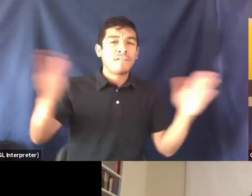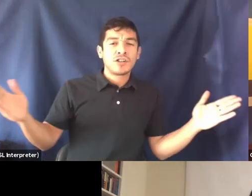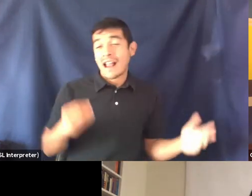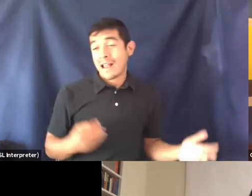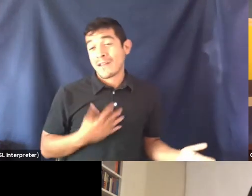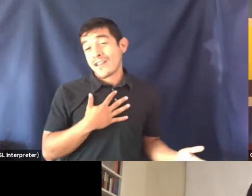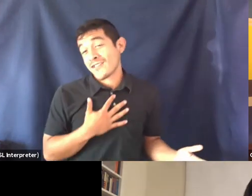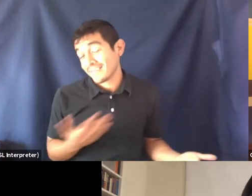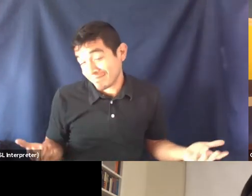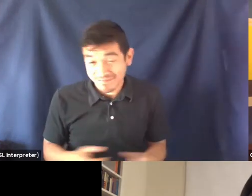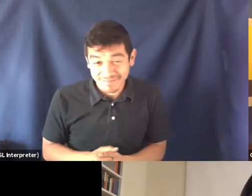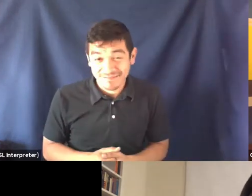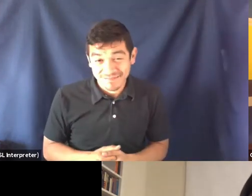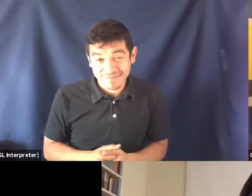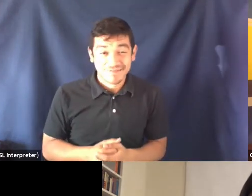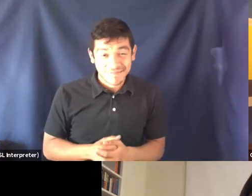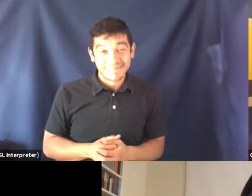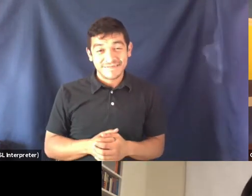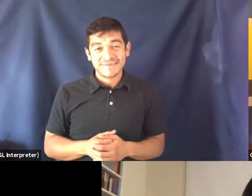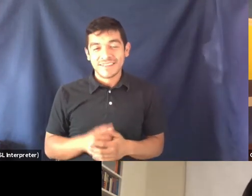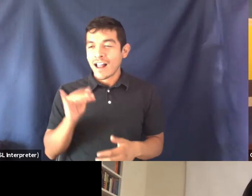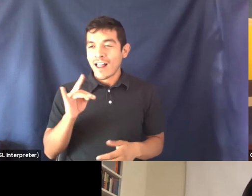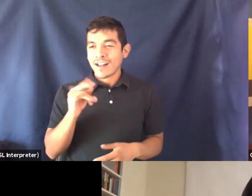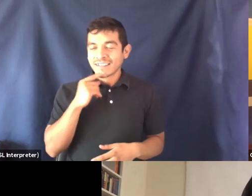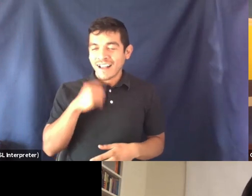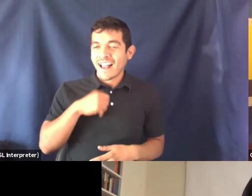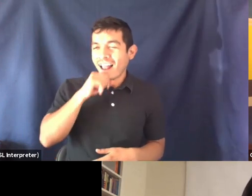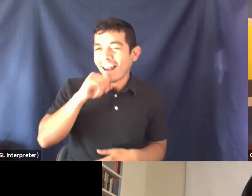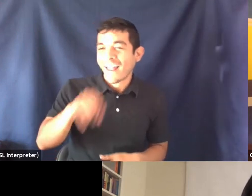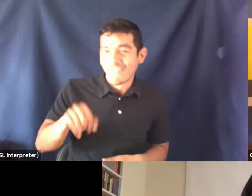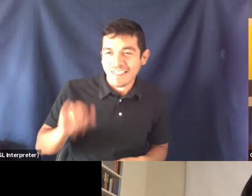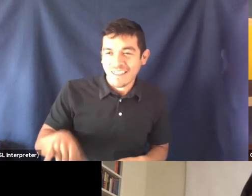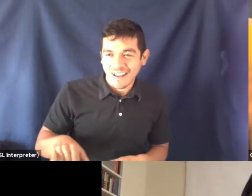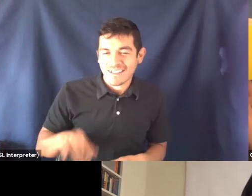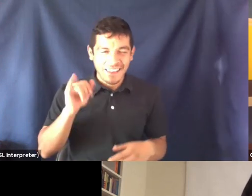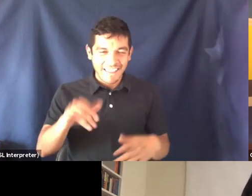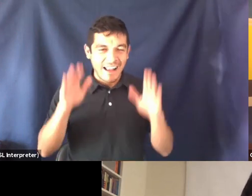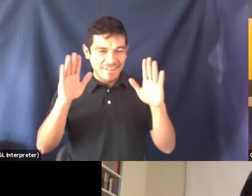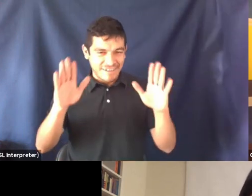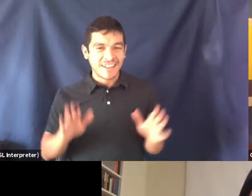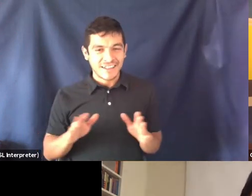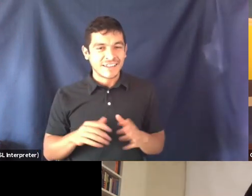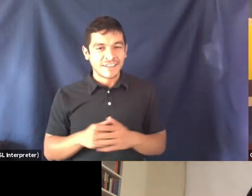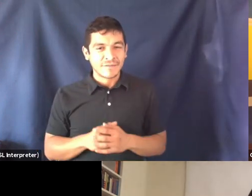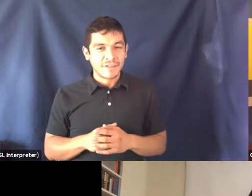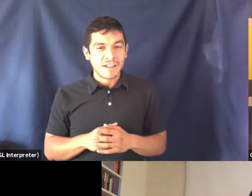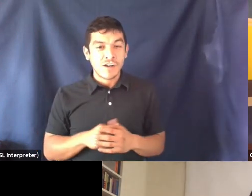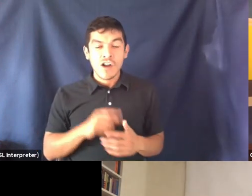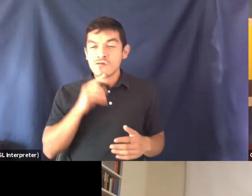Yeah, that's fantastic. There's probably nothing more that you could strive for. So that's lovely.